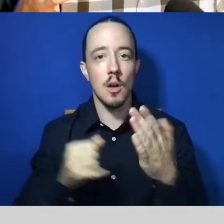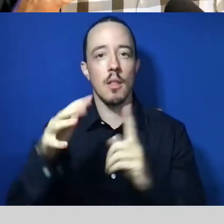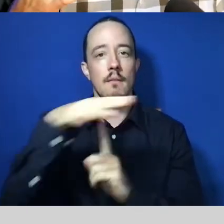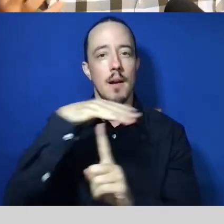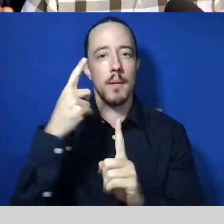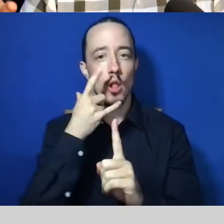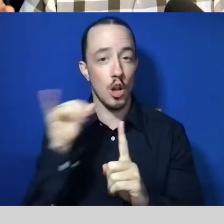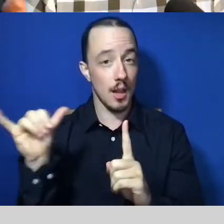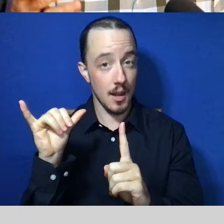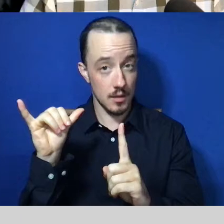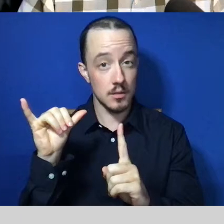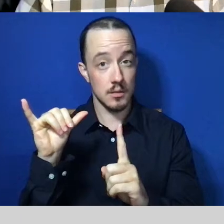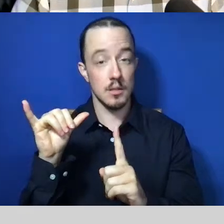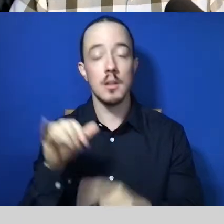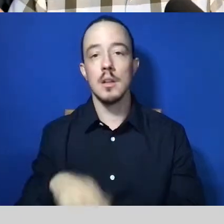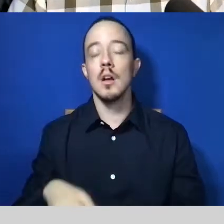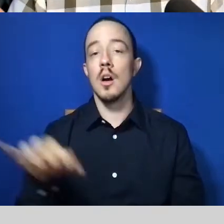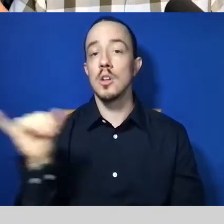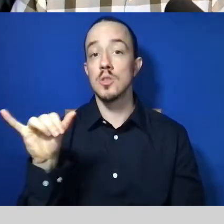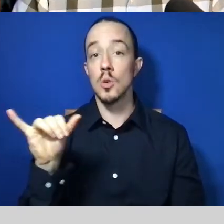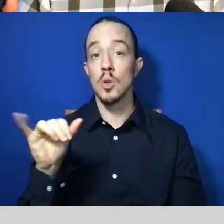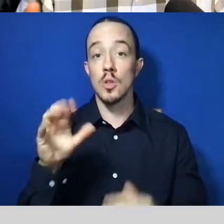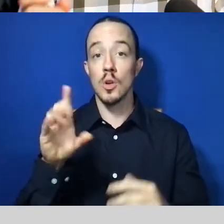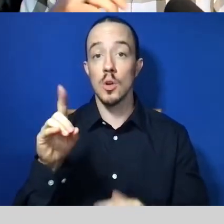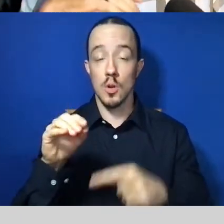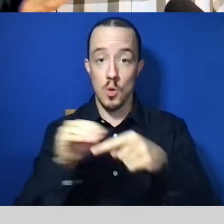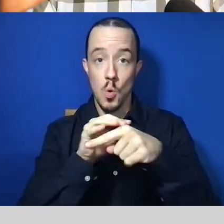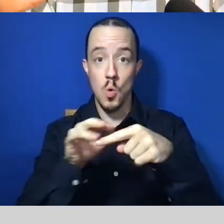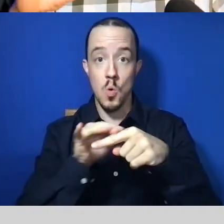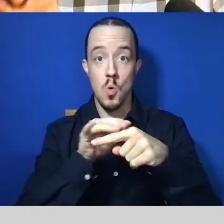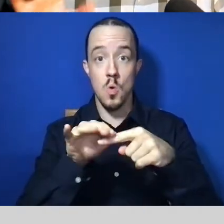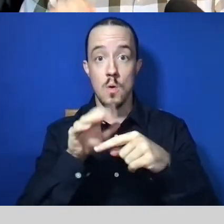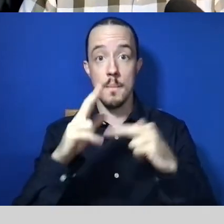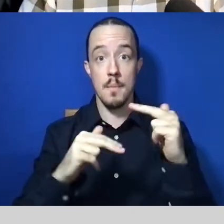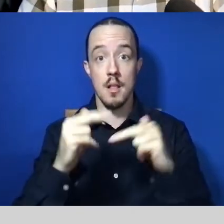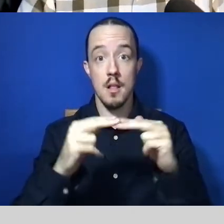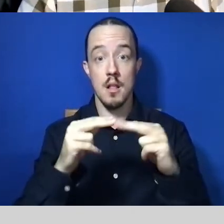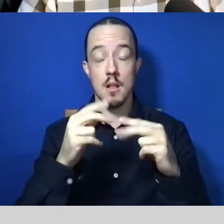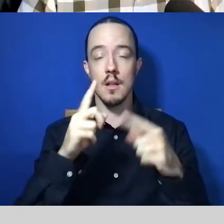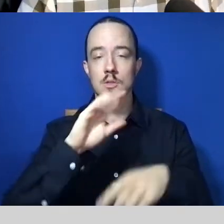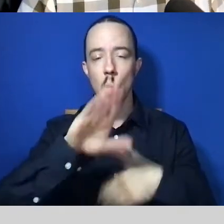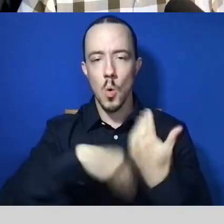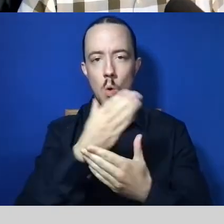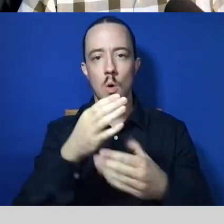the CodeBuild, CodePipeline environment will look like. That's all controlled with infrastructure as code.